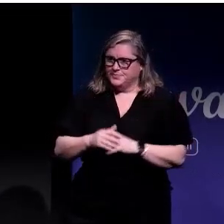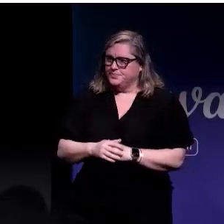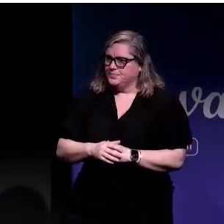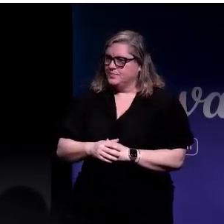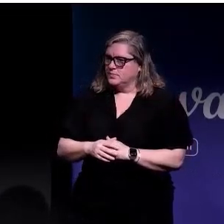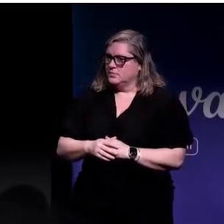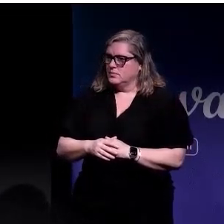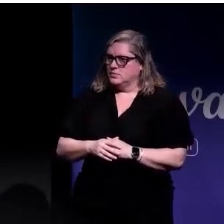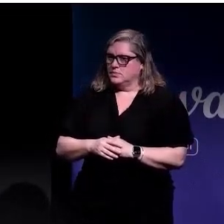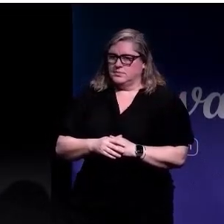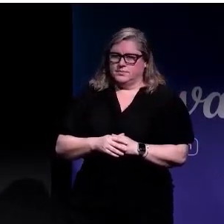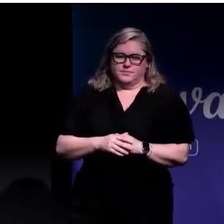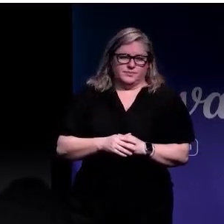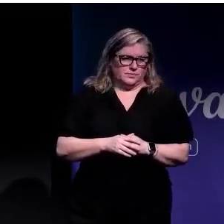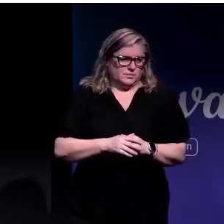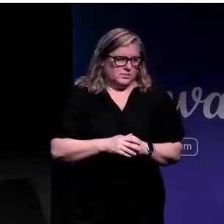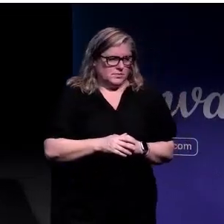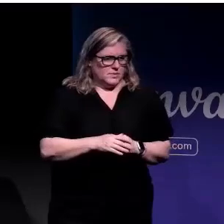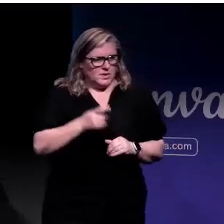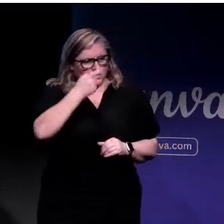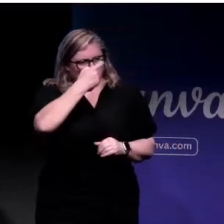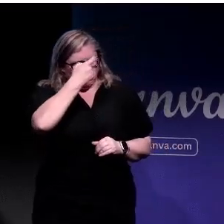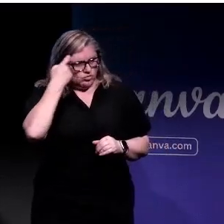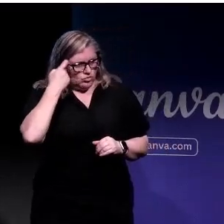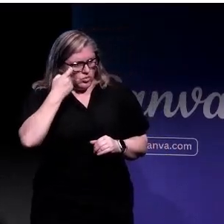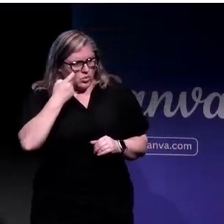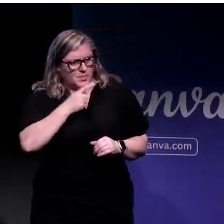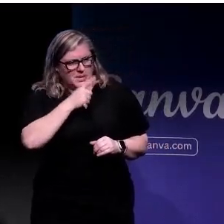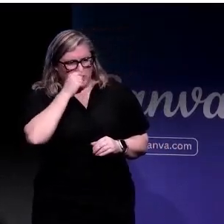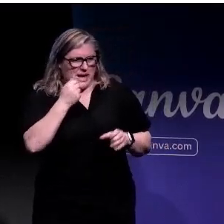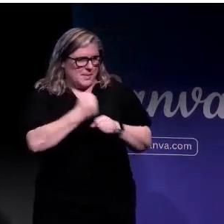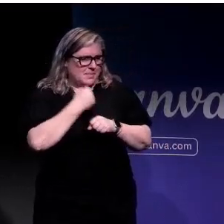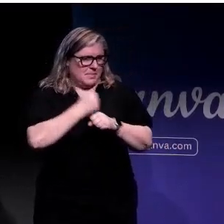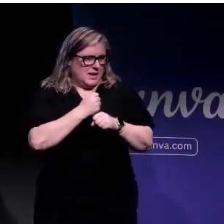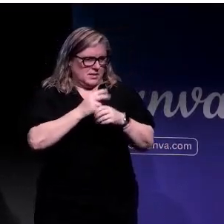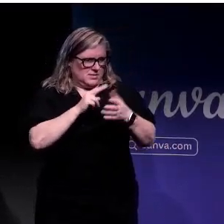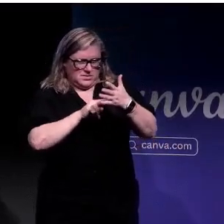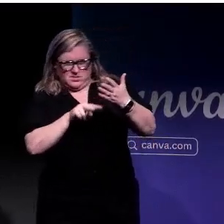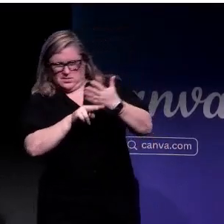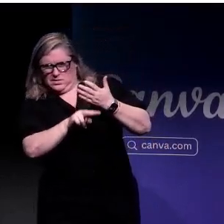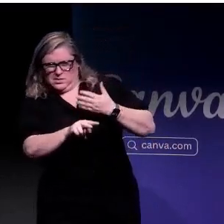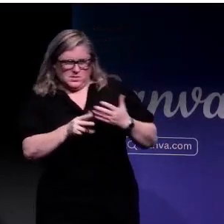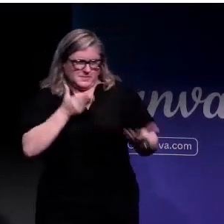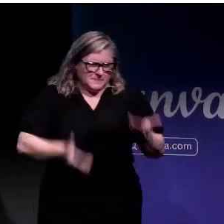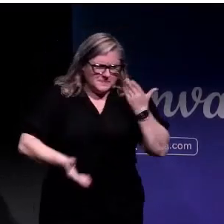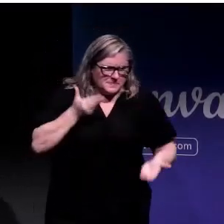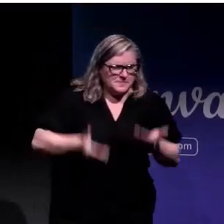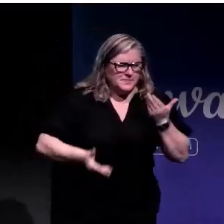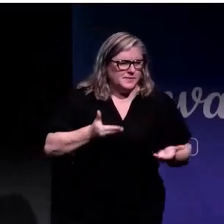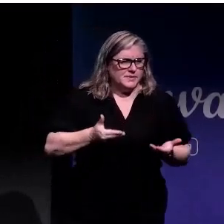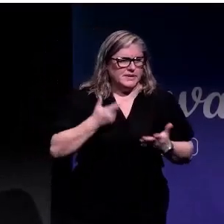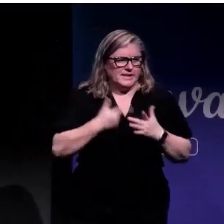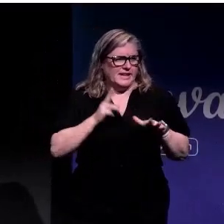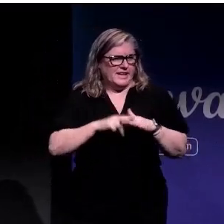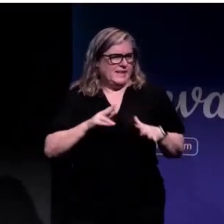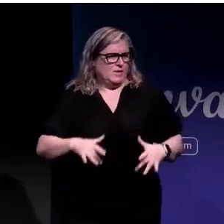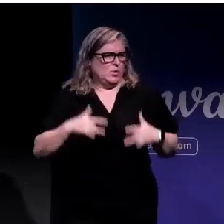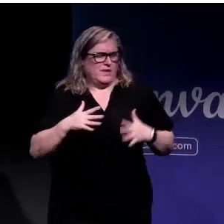But with trauma, trauma can create a really strong sense of unpredictability. And when you have that feeling of unpredictability, you can get really